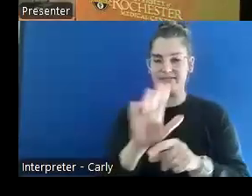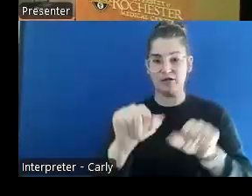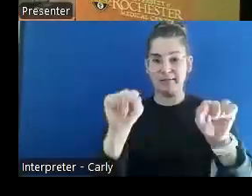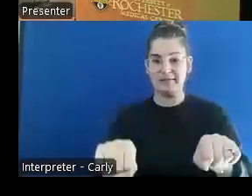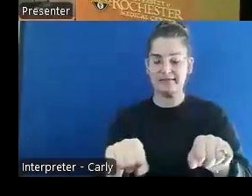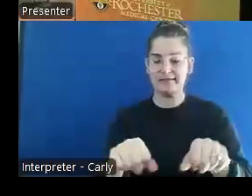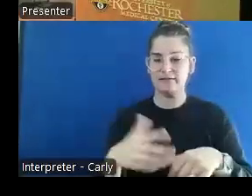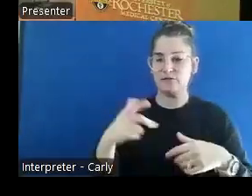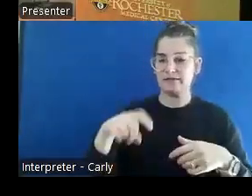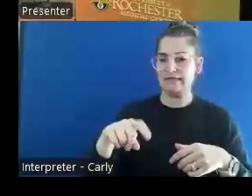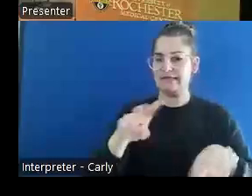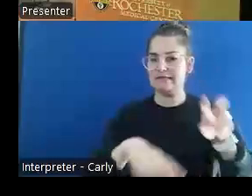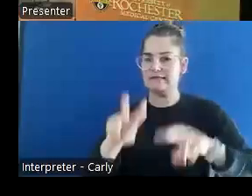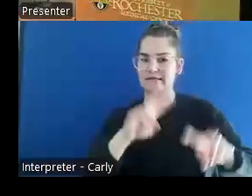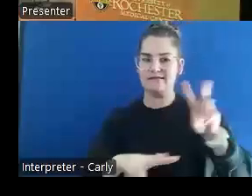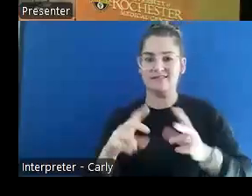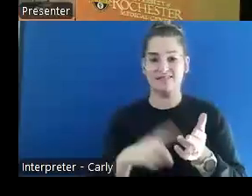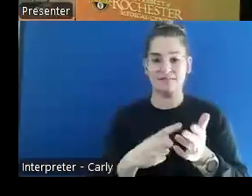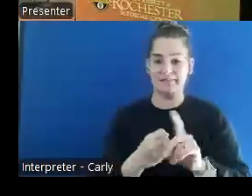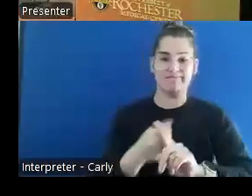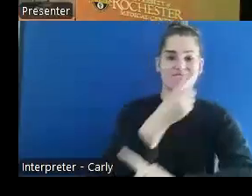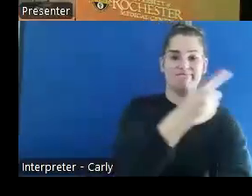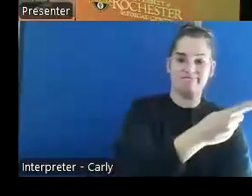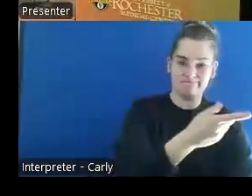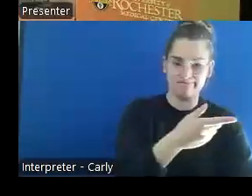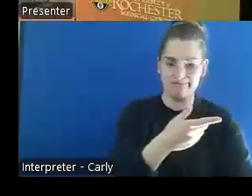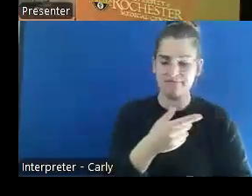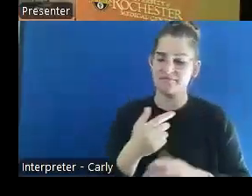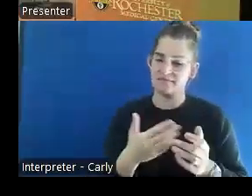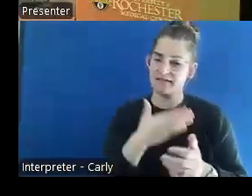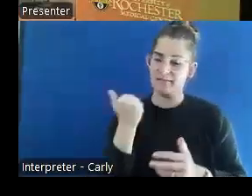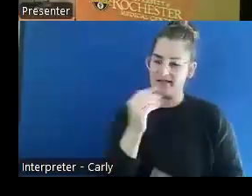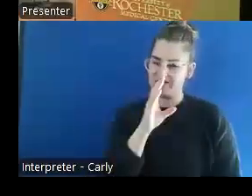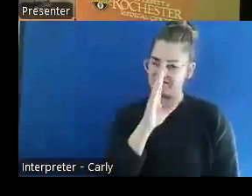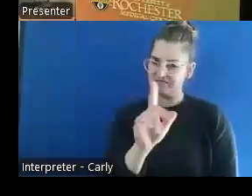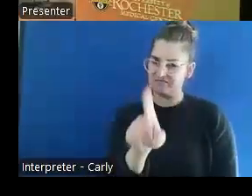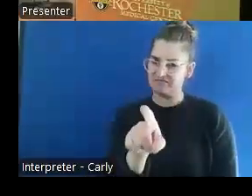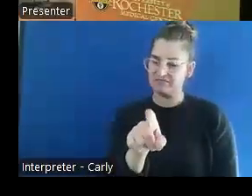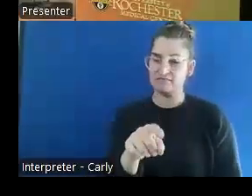needs might be and sometimes it's more it's better to just ask them directly but there's not always a